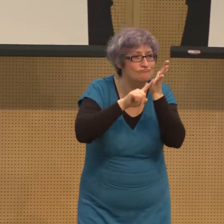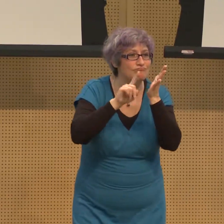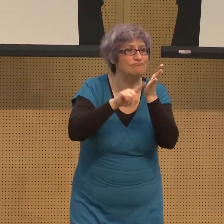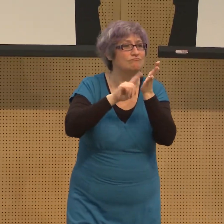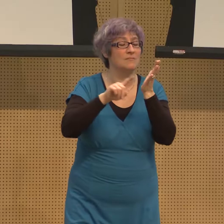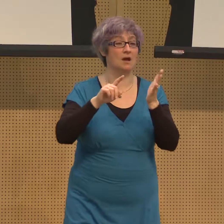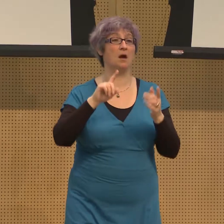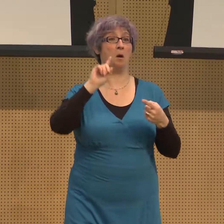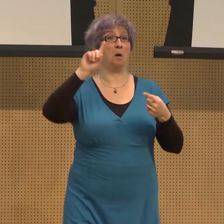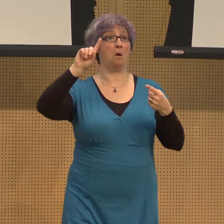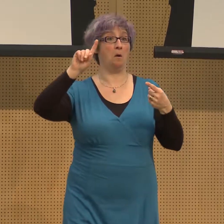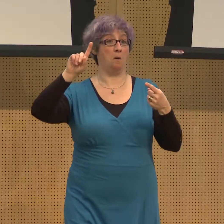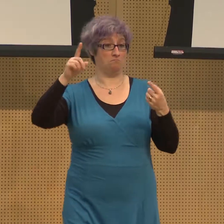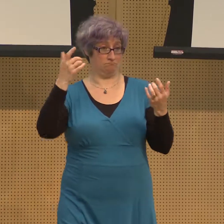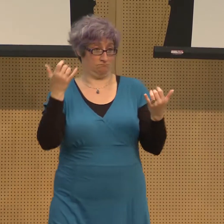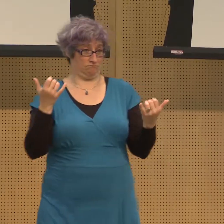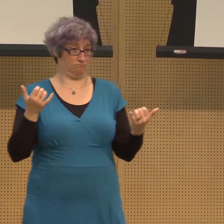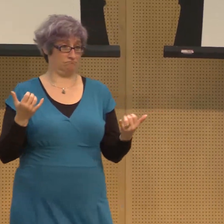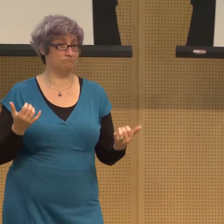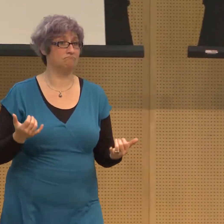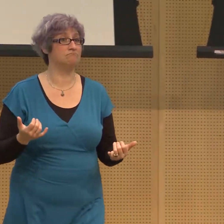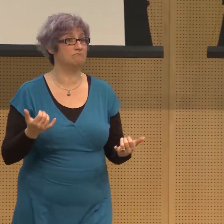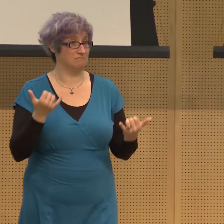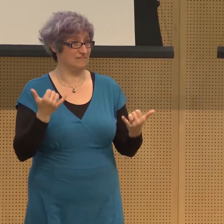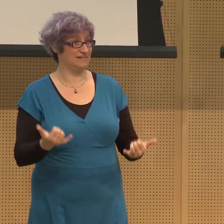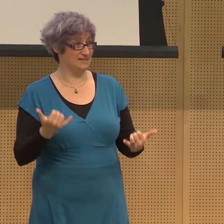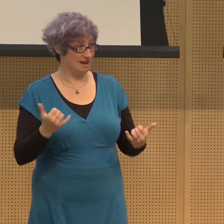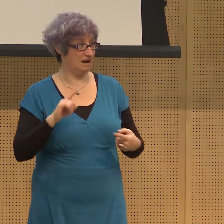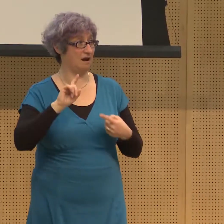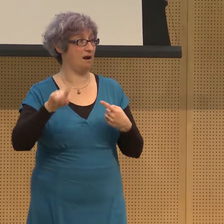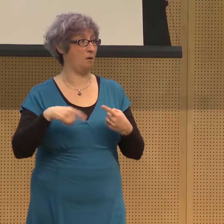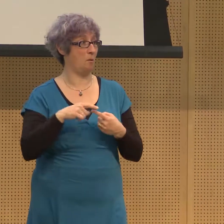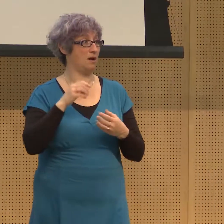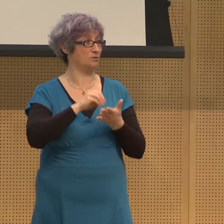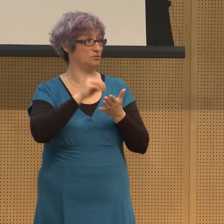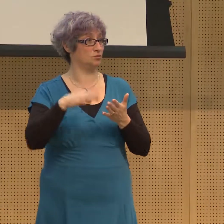So you have to take some time to look into different options.